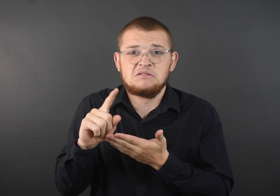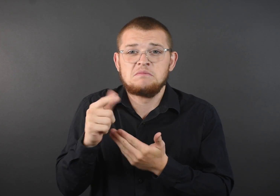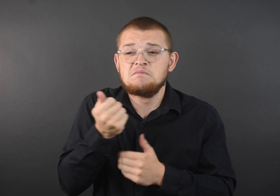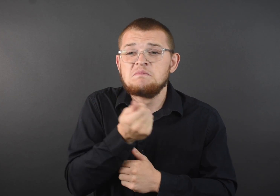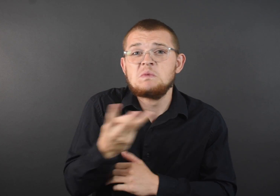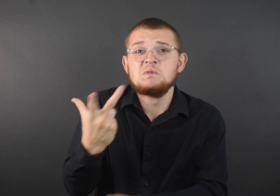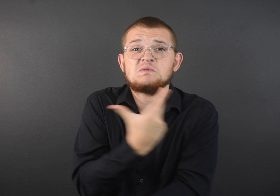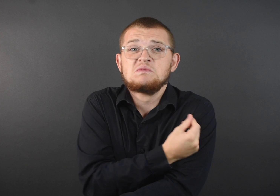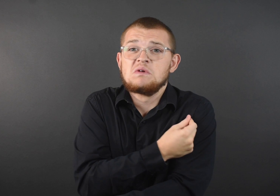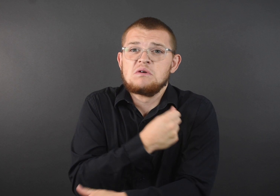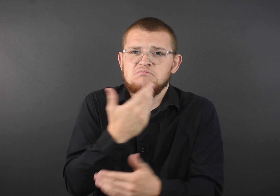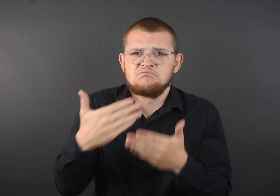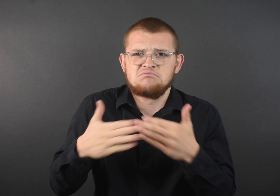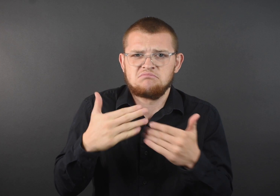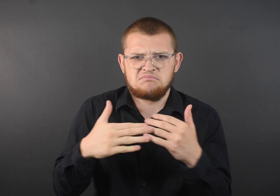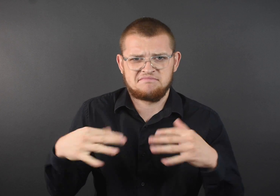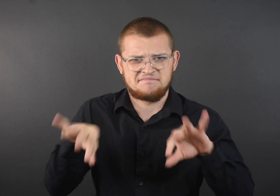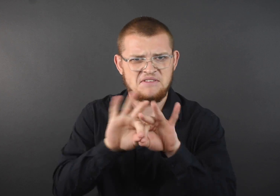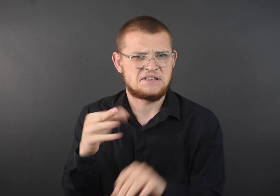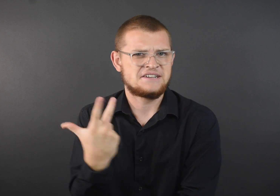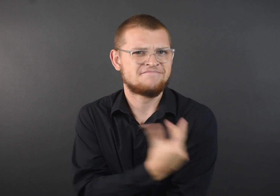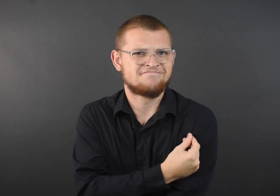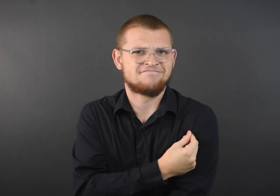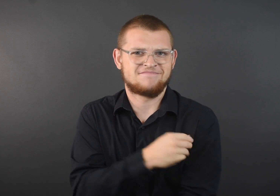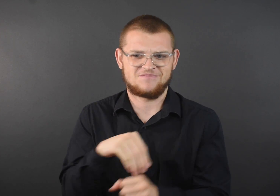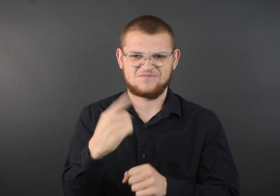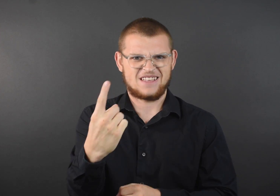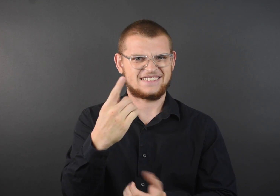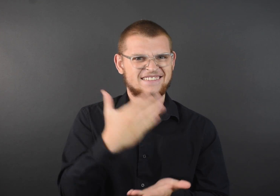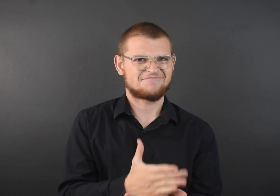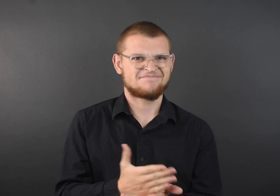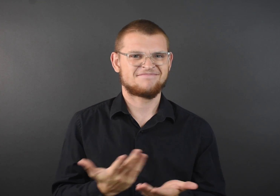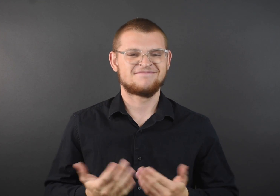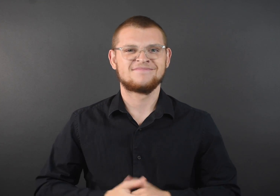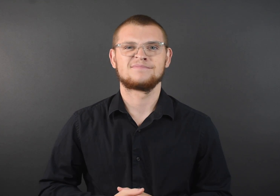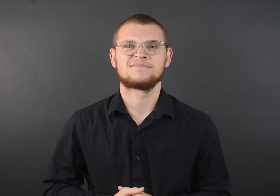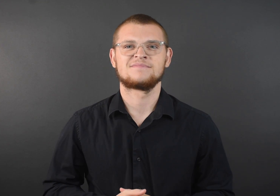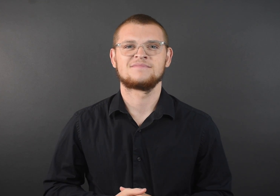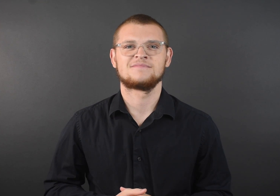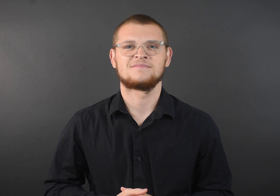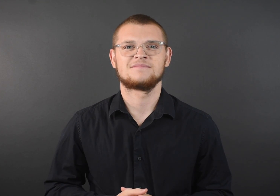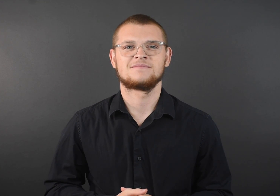happy to get a dozen takers during a single stop. "It's disappointing because you know there are